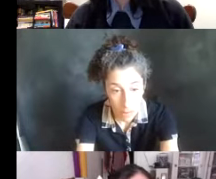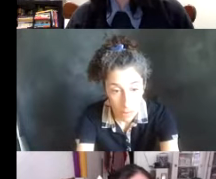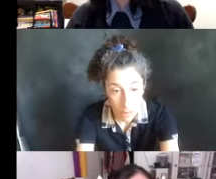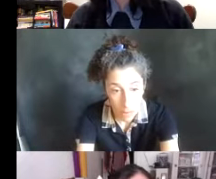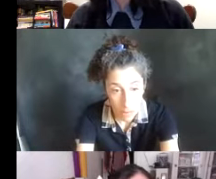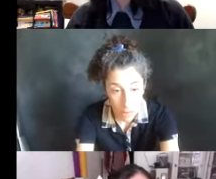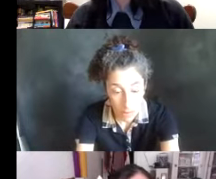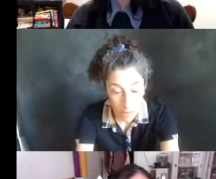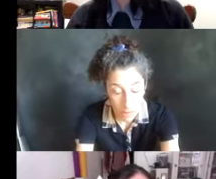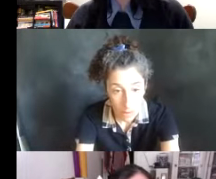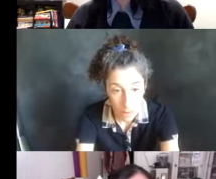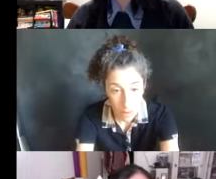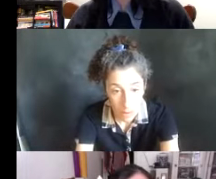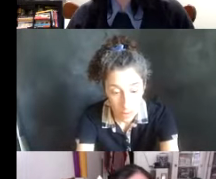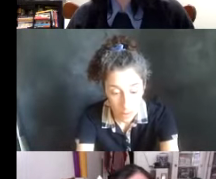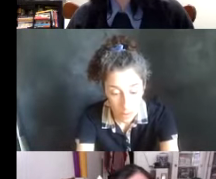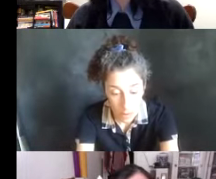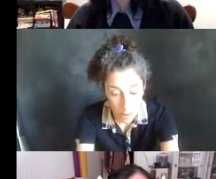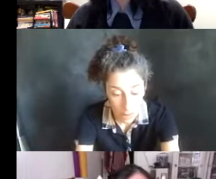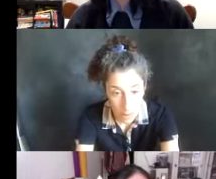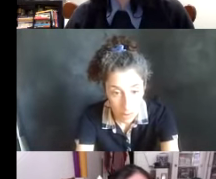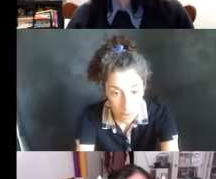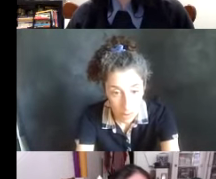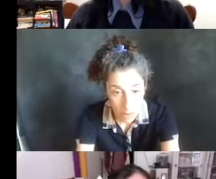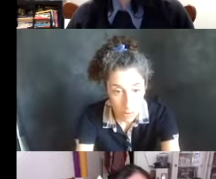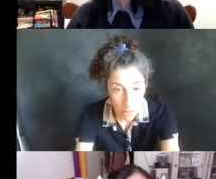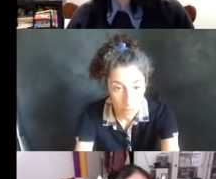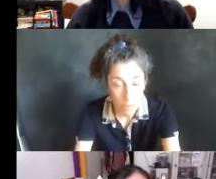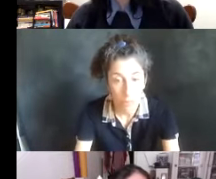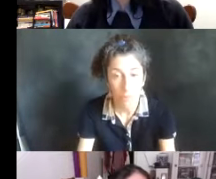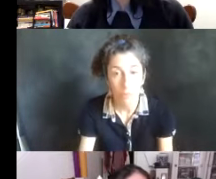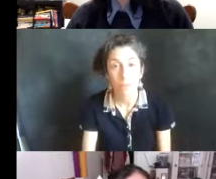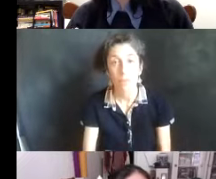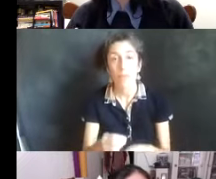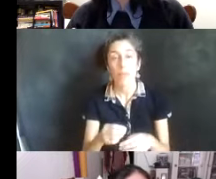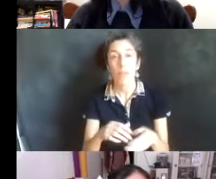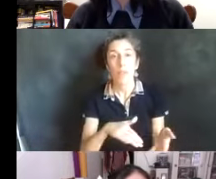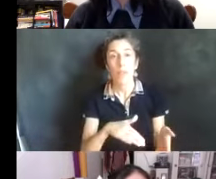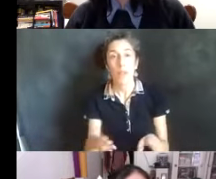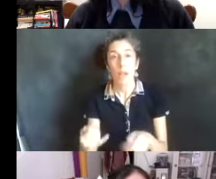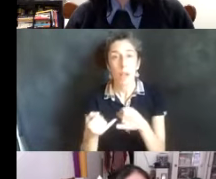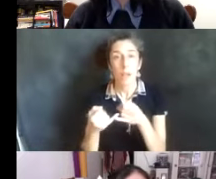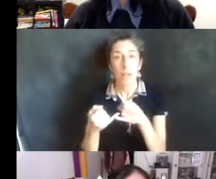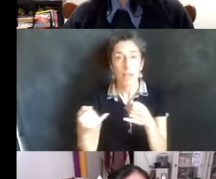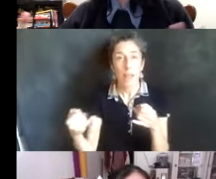certain deadlines as much as I try to be flexible is because I also don't have like, you know, just